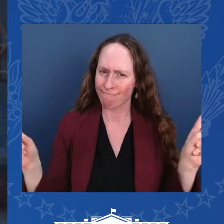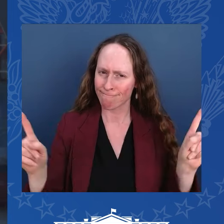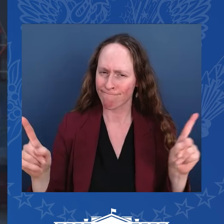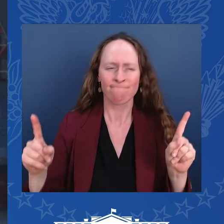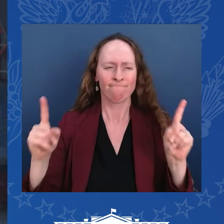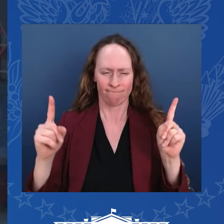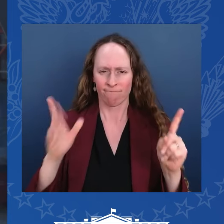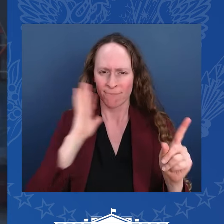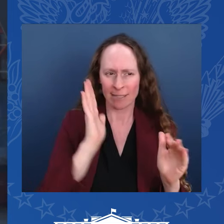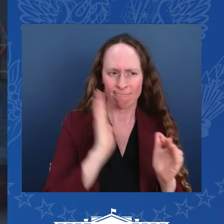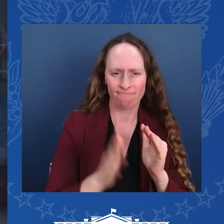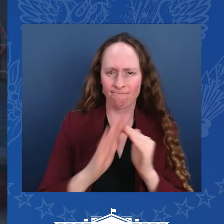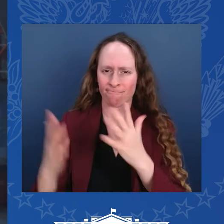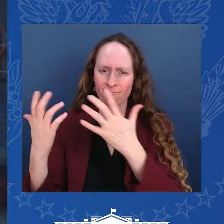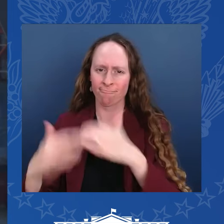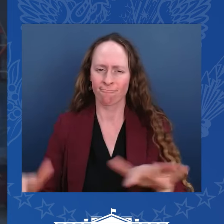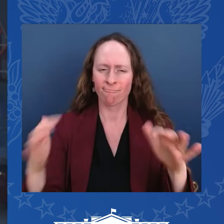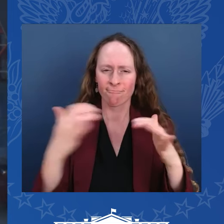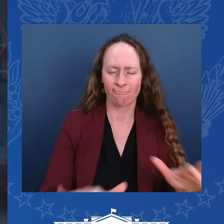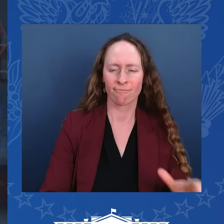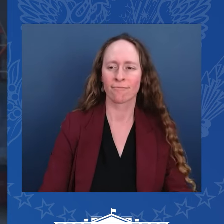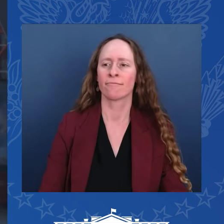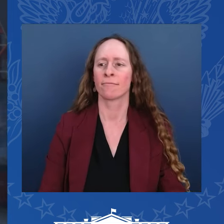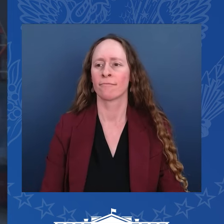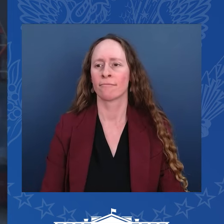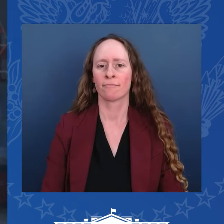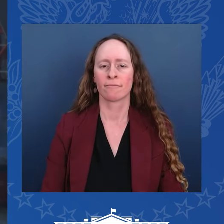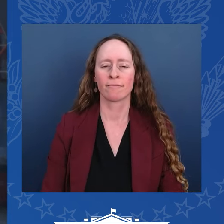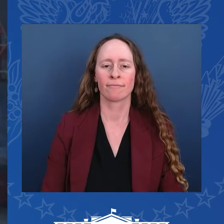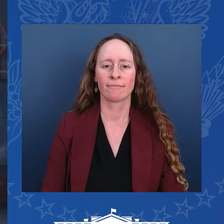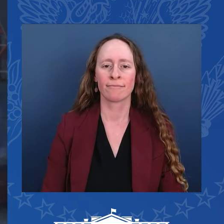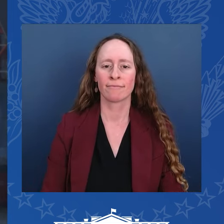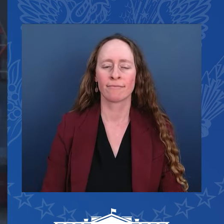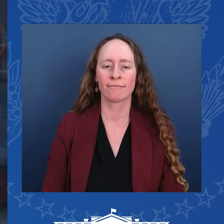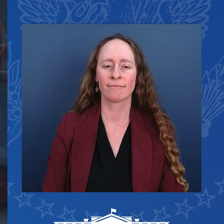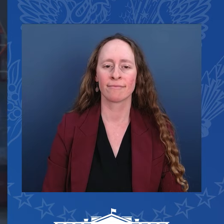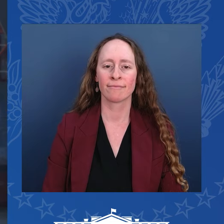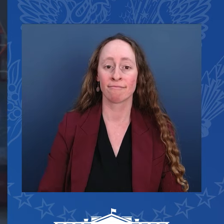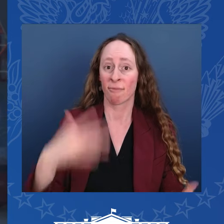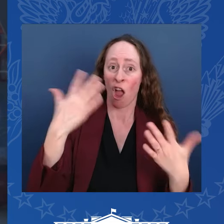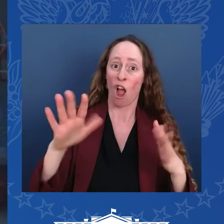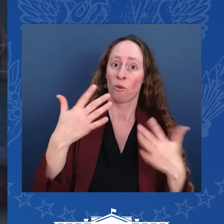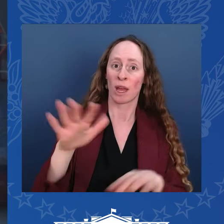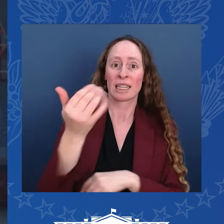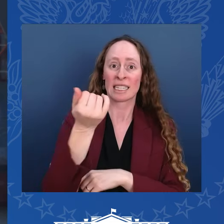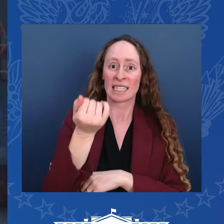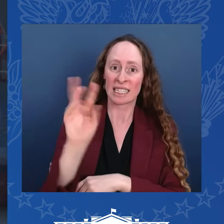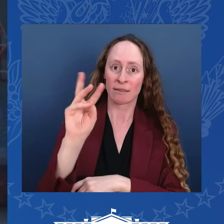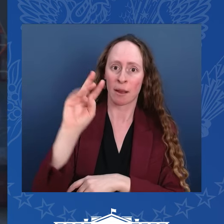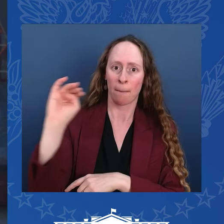more than any single presidential term in American history. Wages are up. We brought inflation down to the same rate